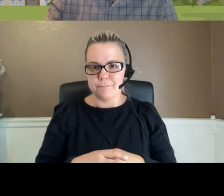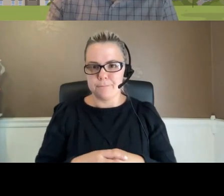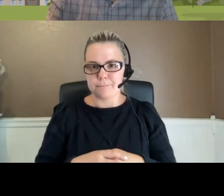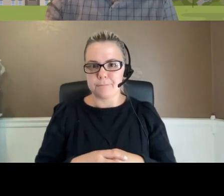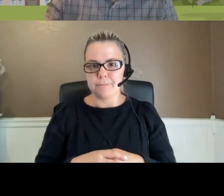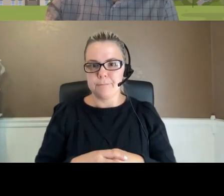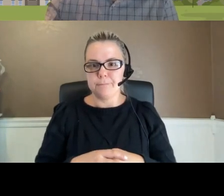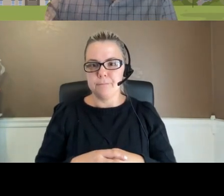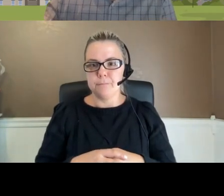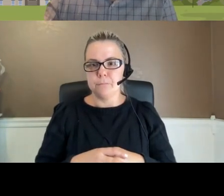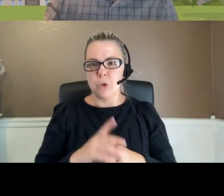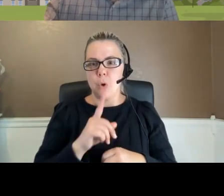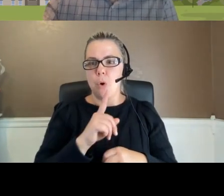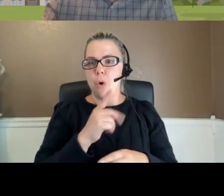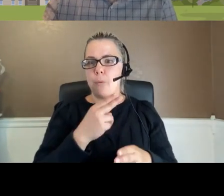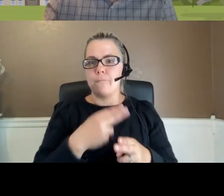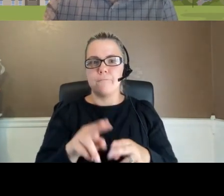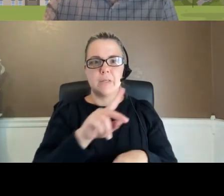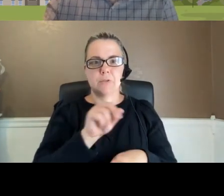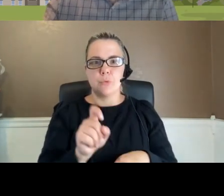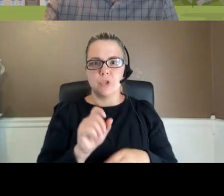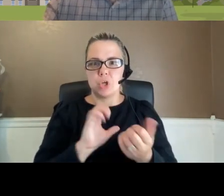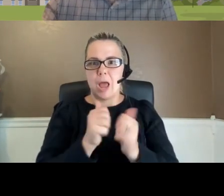One quick question, I'll take this one, "how accessible is WAVE with screen readers